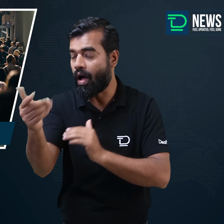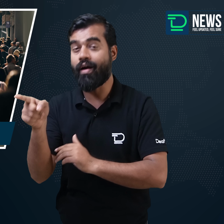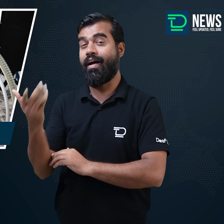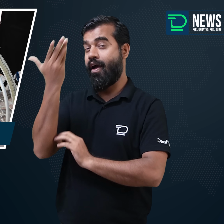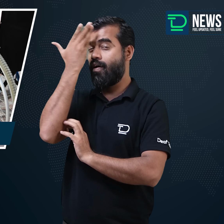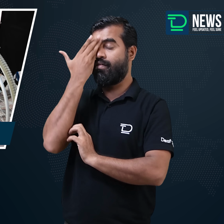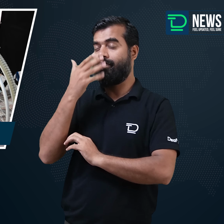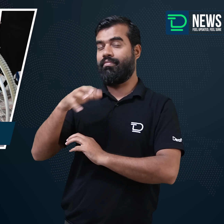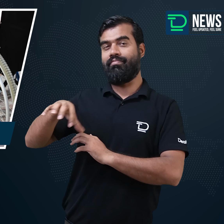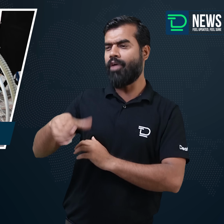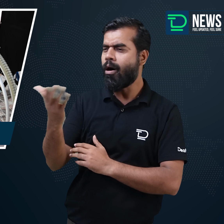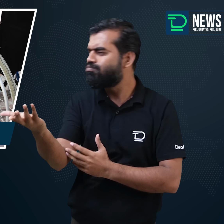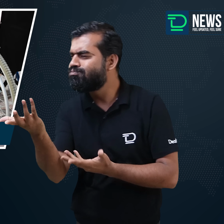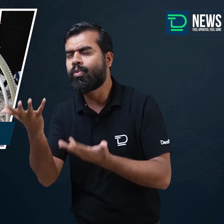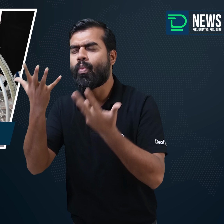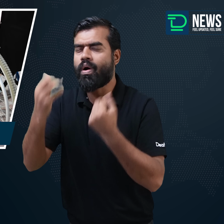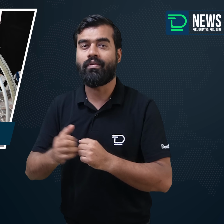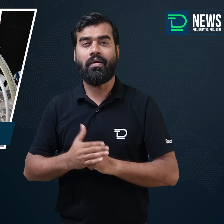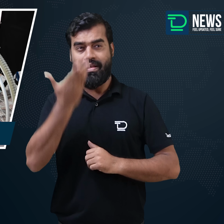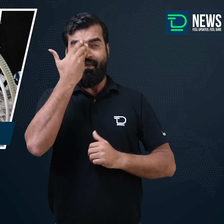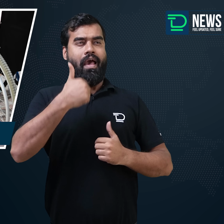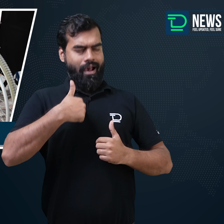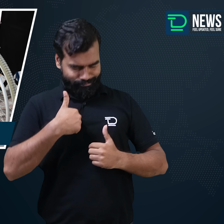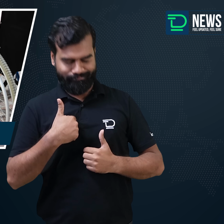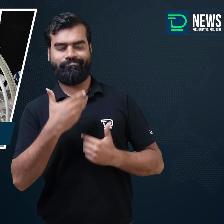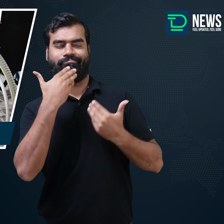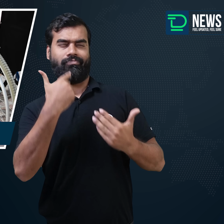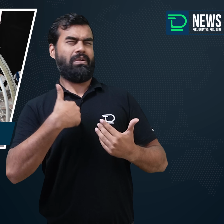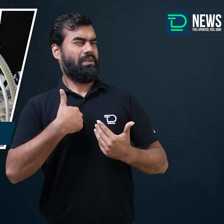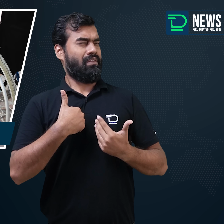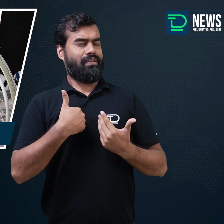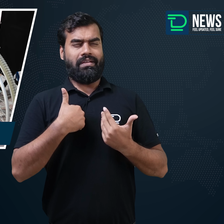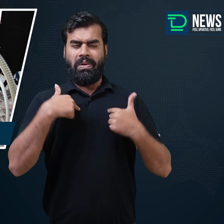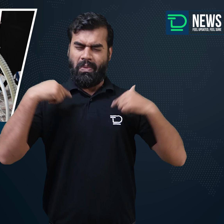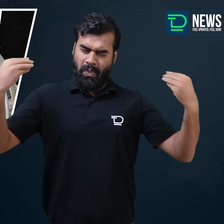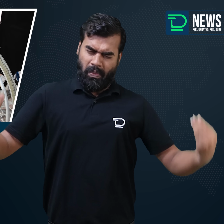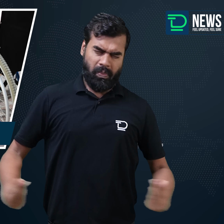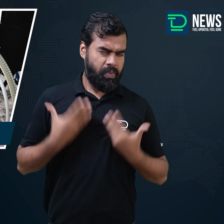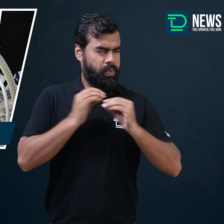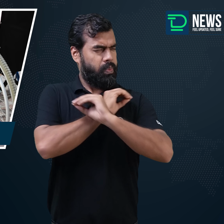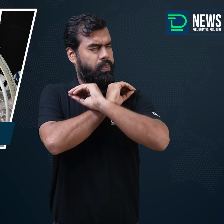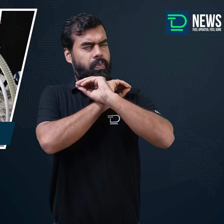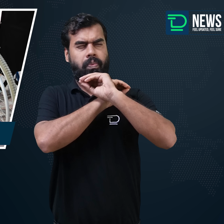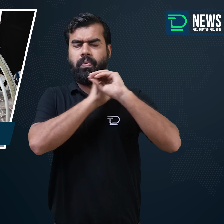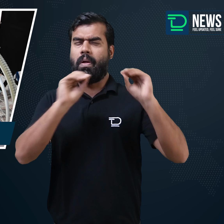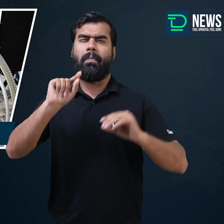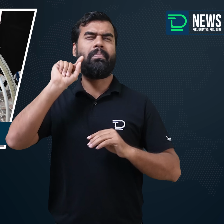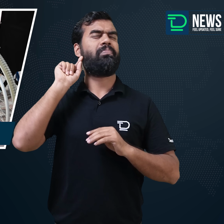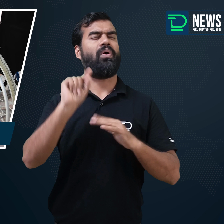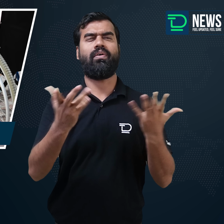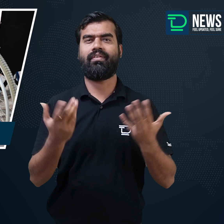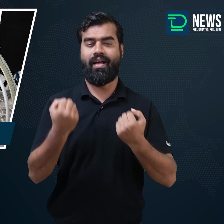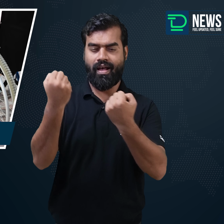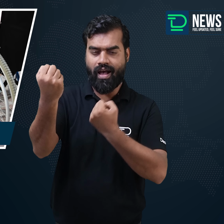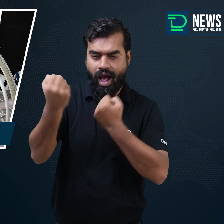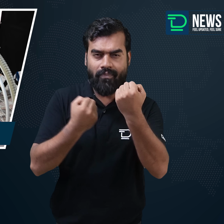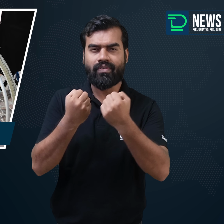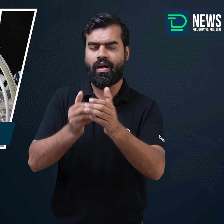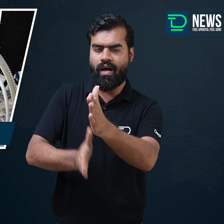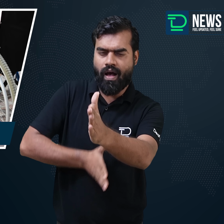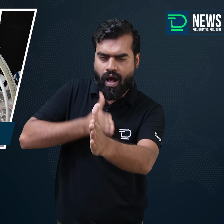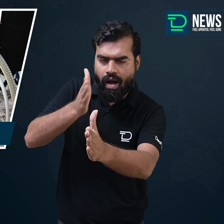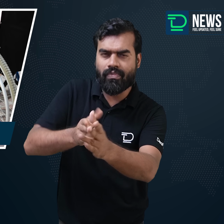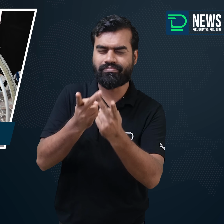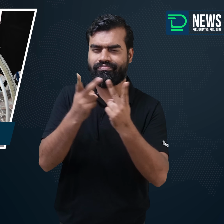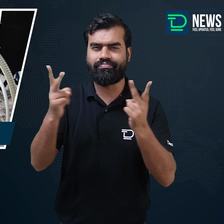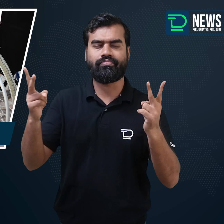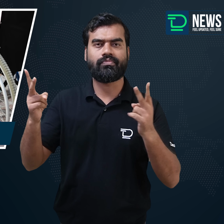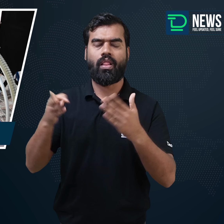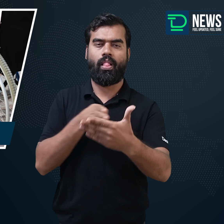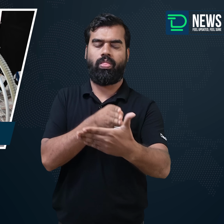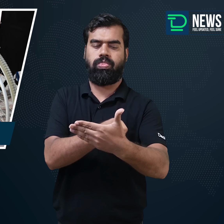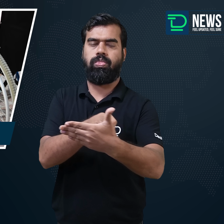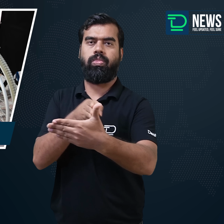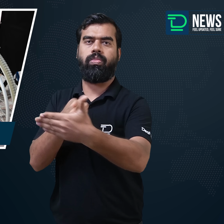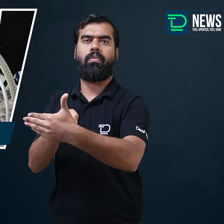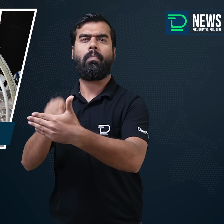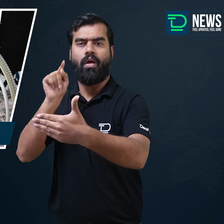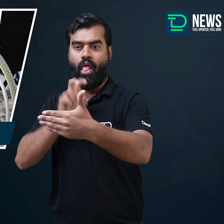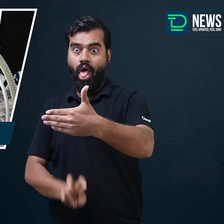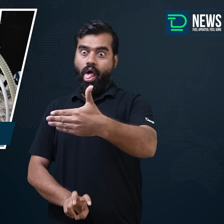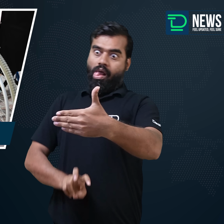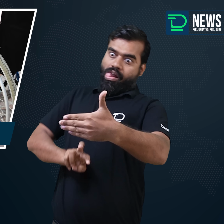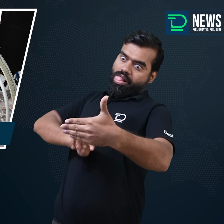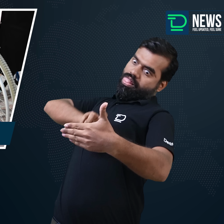The paralyzed people said they are not happy about the steps and transport system.